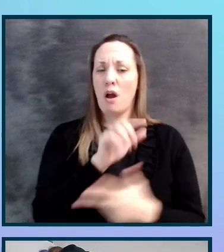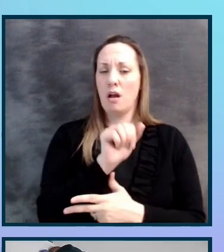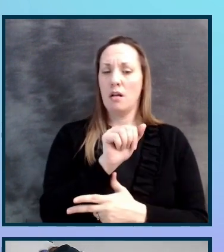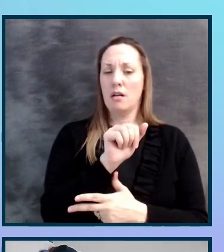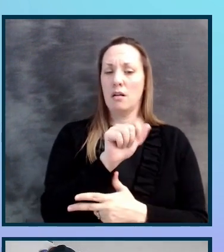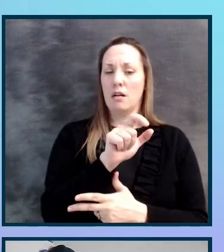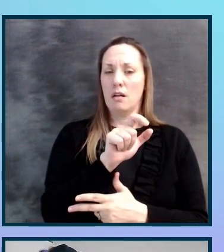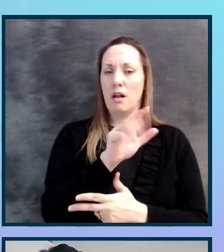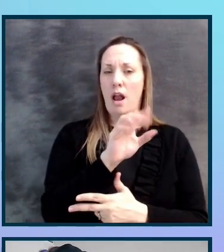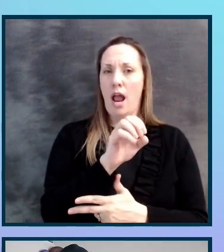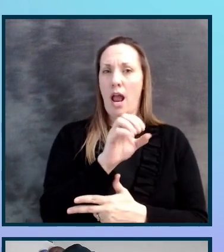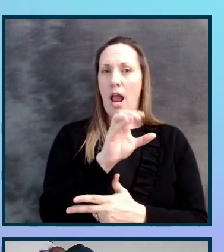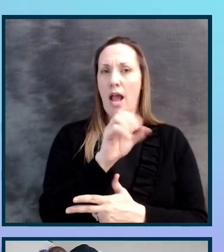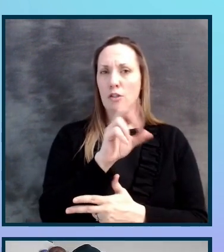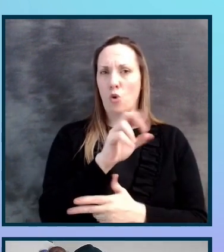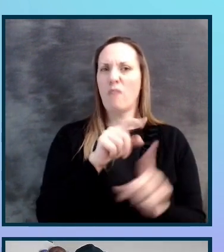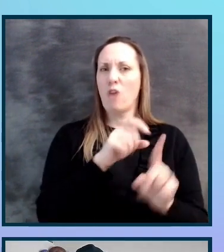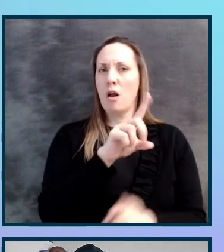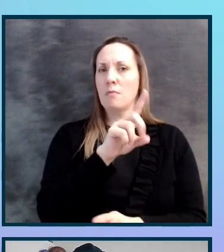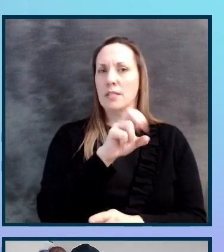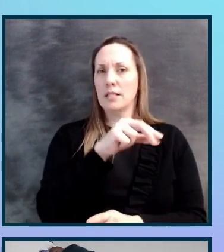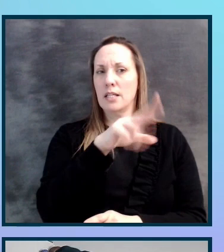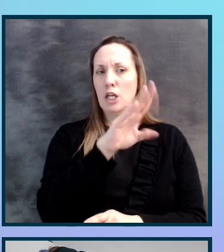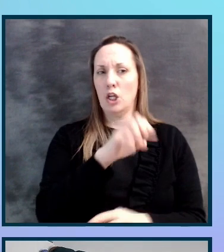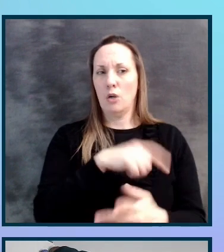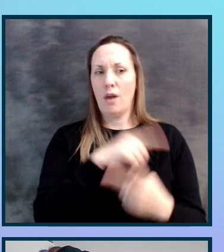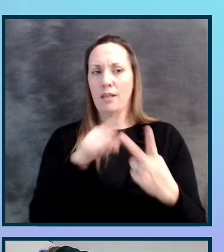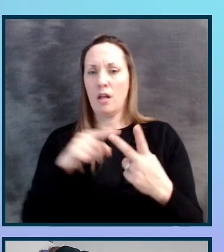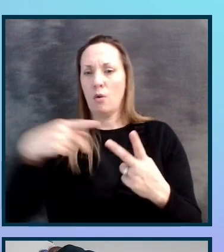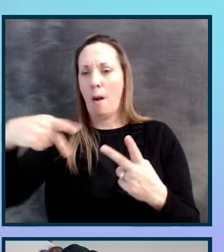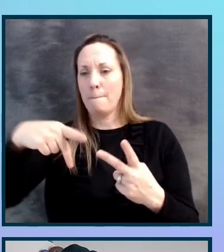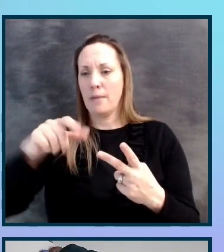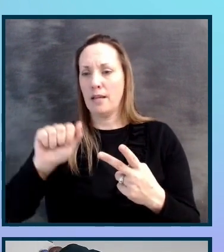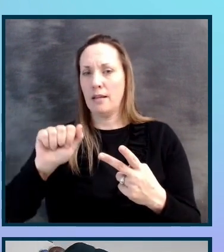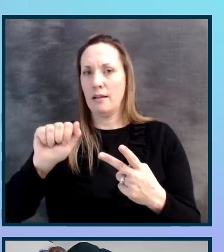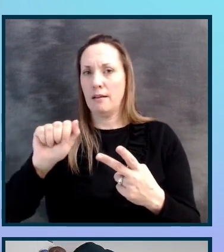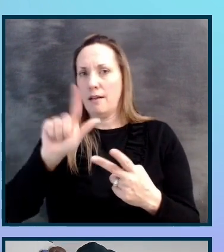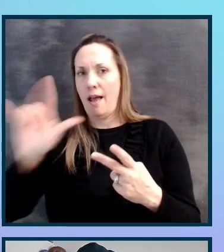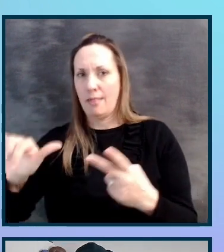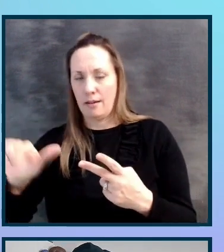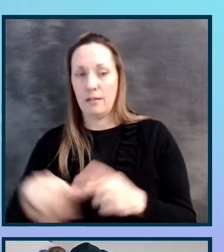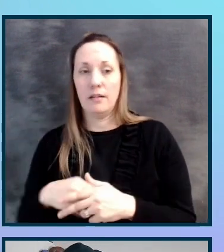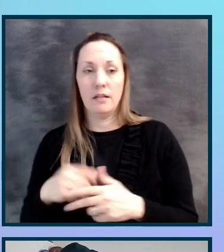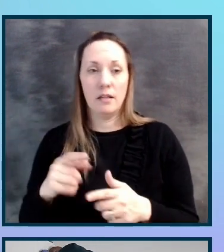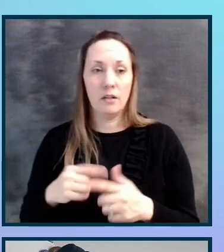and the other one being Pa11y. Both of them JavaScript based libraries. There's multiple integrations for them